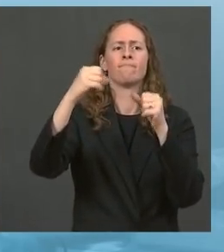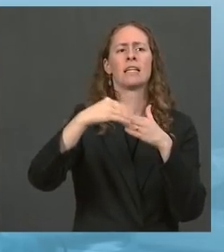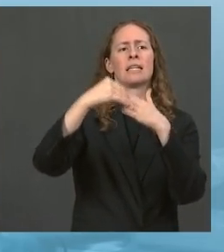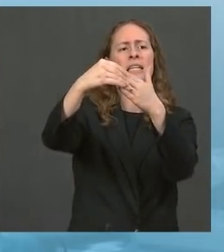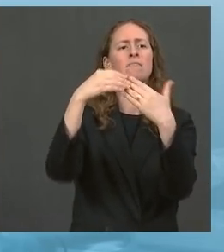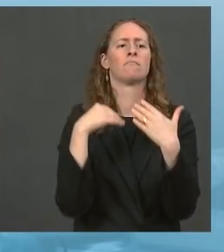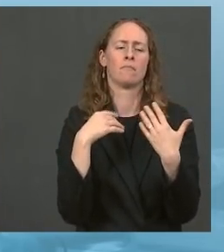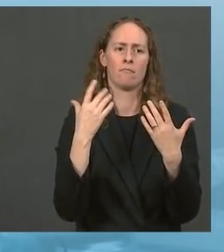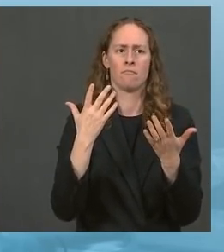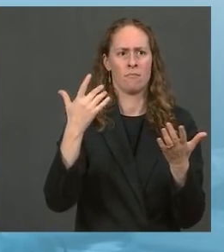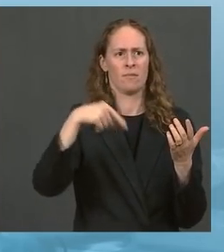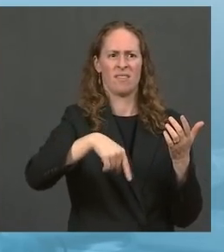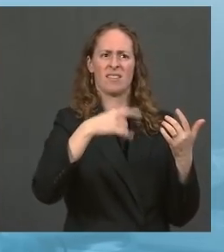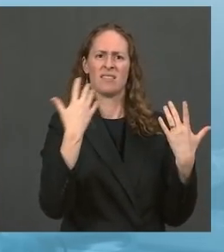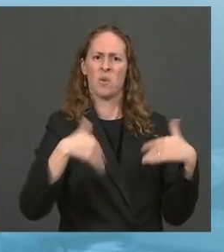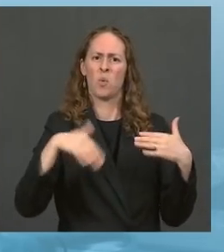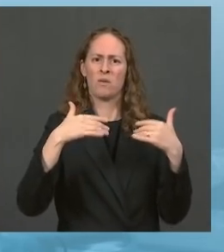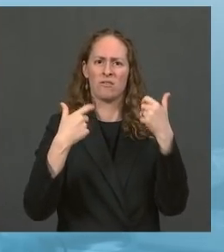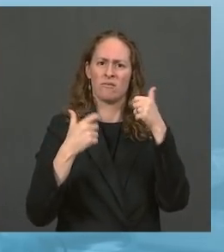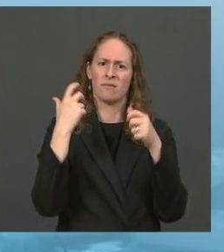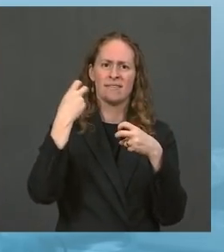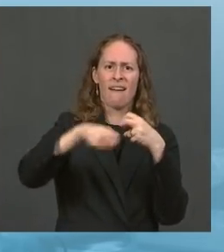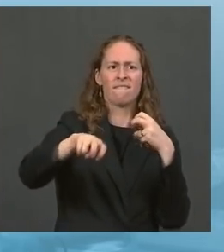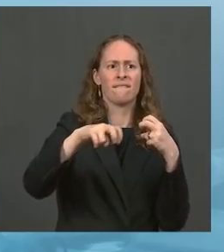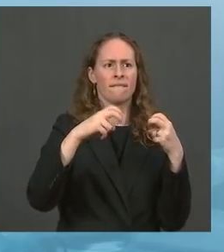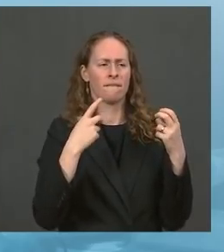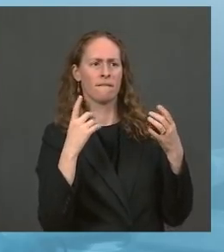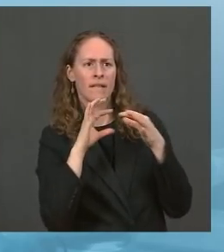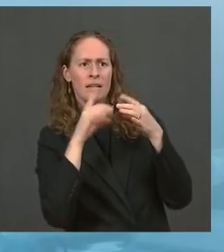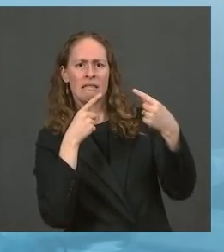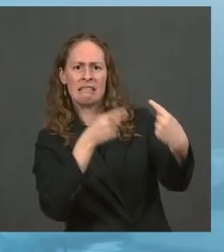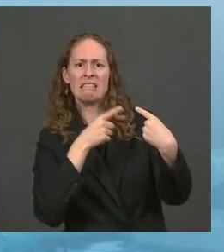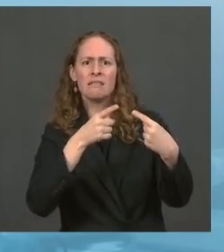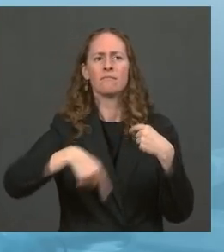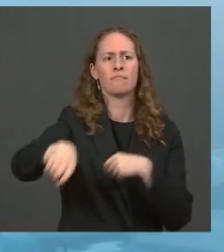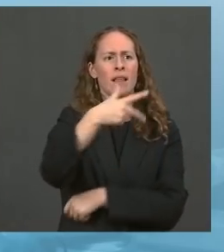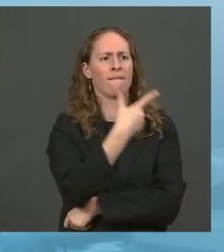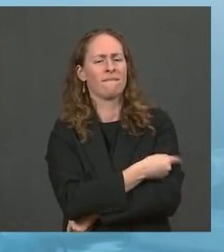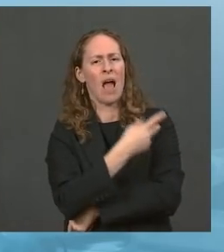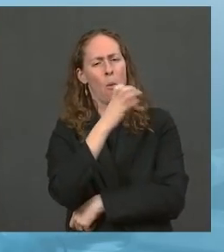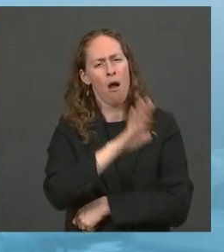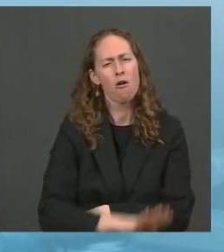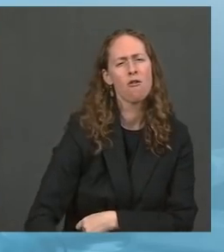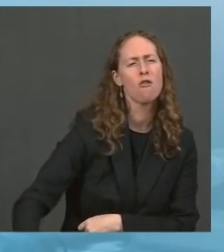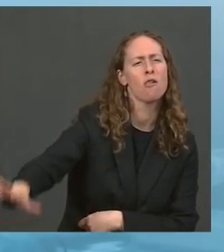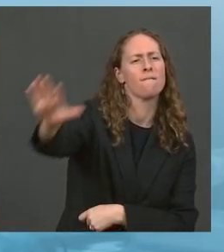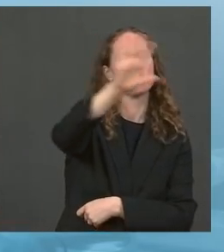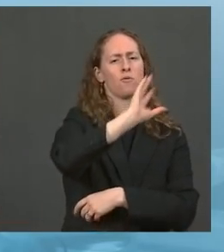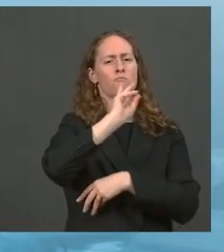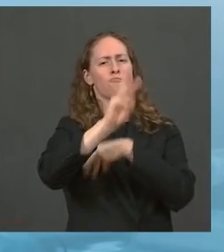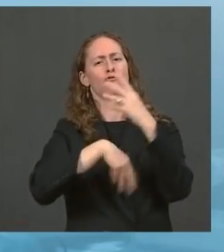of making vaccines available to everyone, everywhere; solving the oxygen availability crisis;